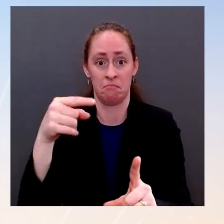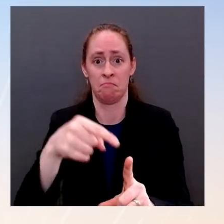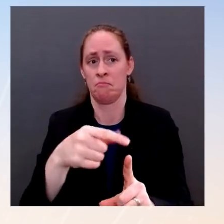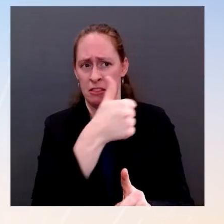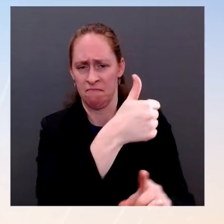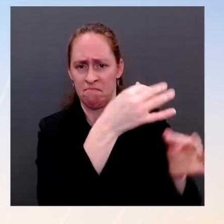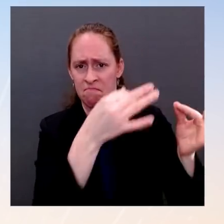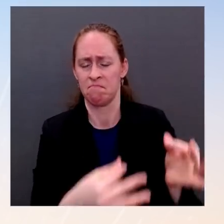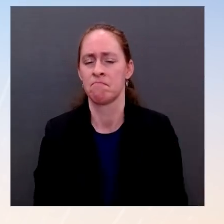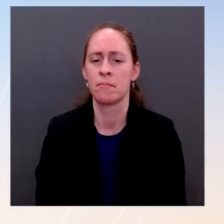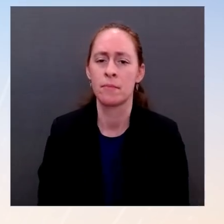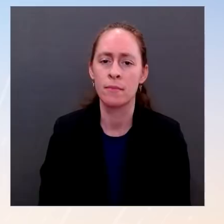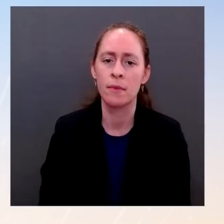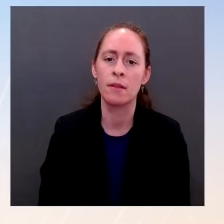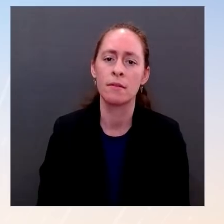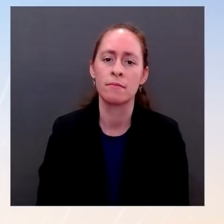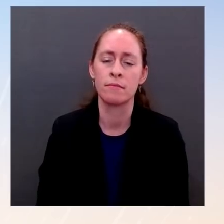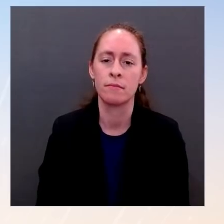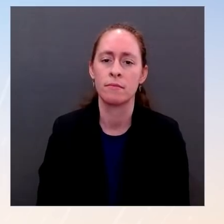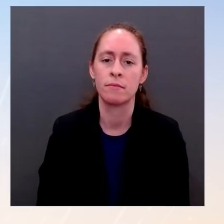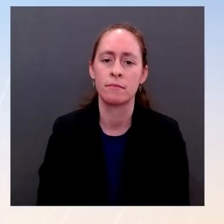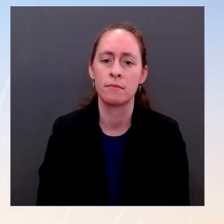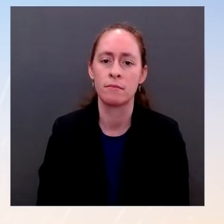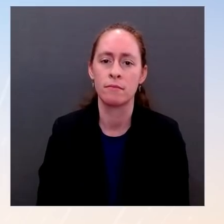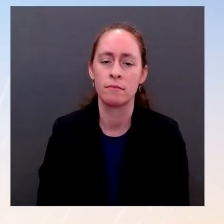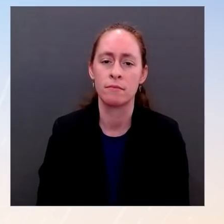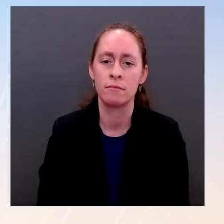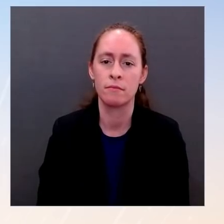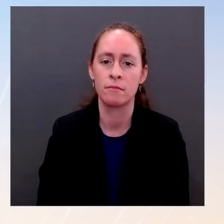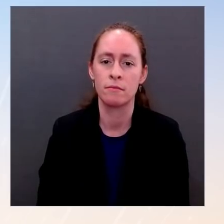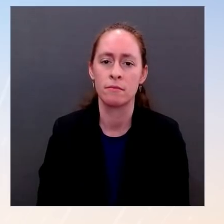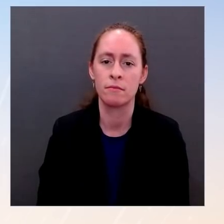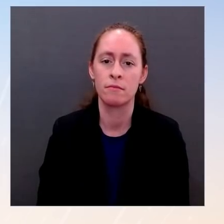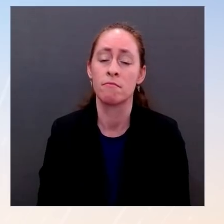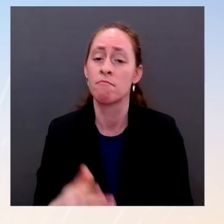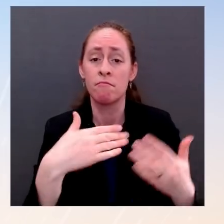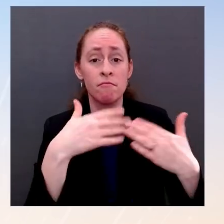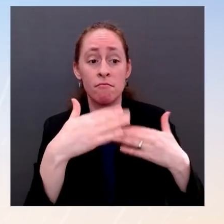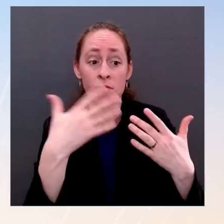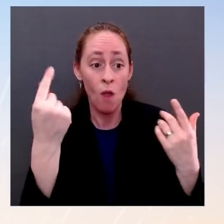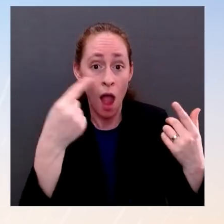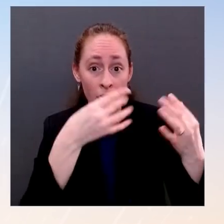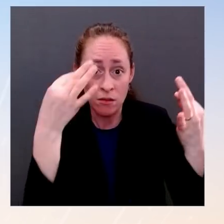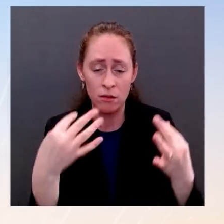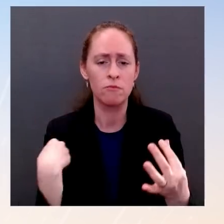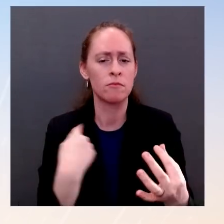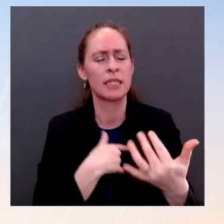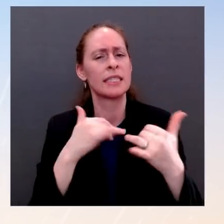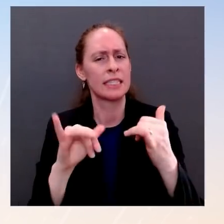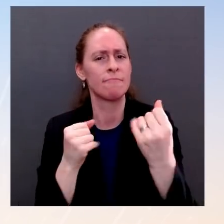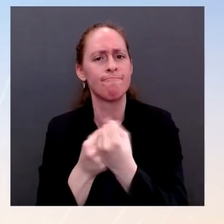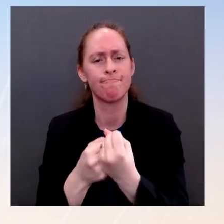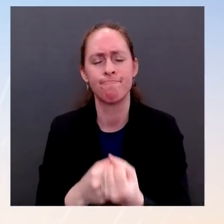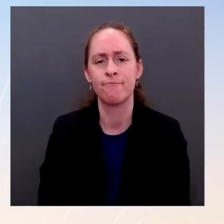he will have the support of the United States. Go ahead. The Press: On the Blinken/Lavrov meeting, does the administration see this as a precursor